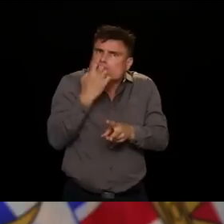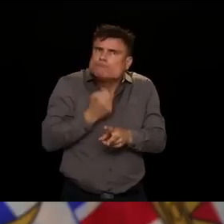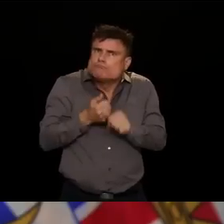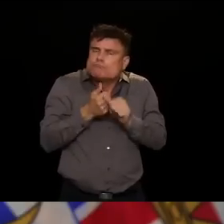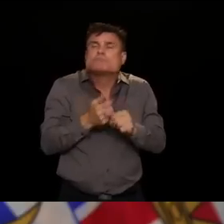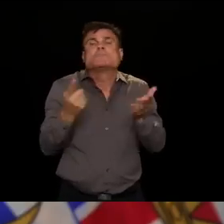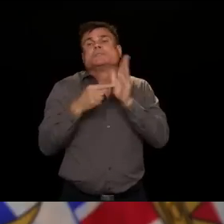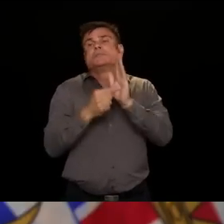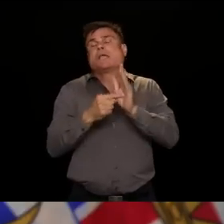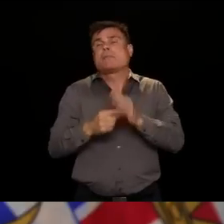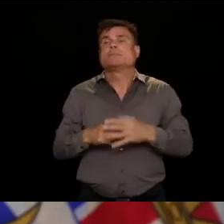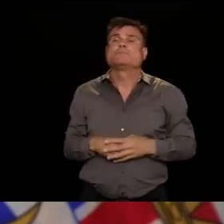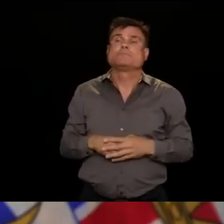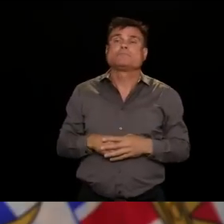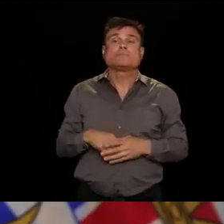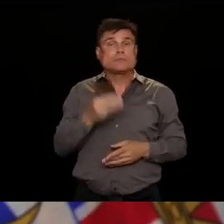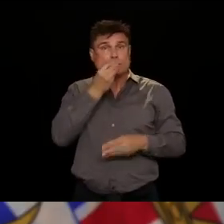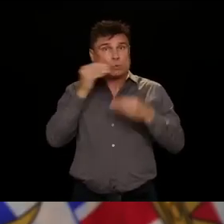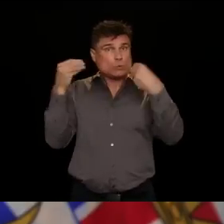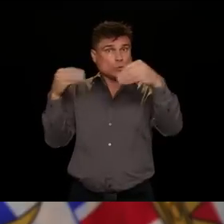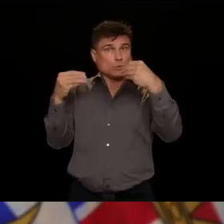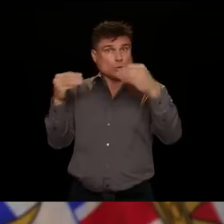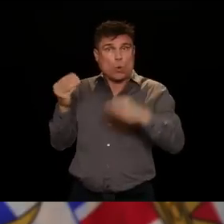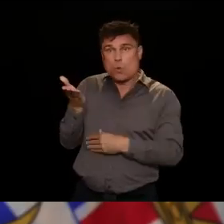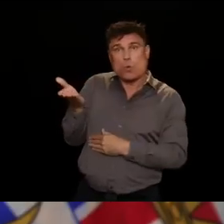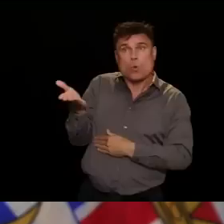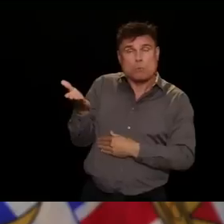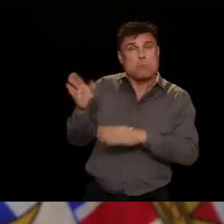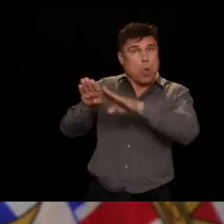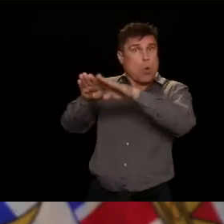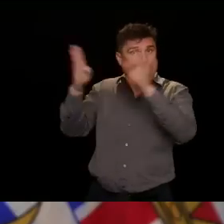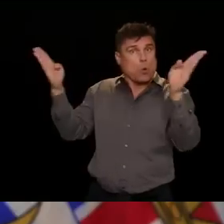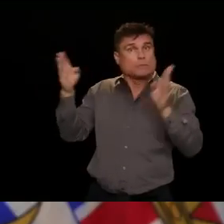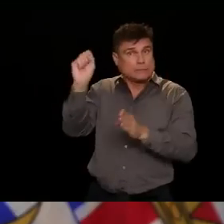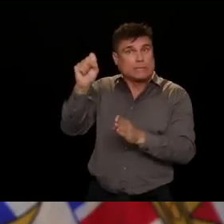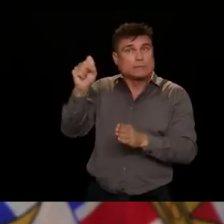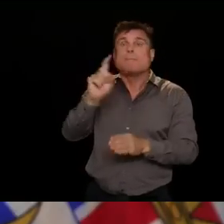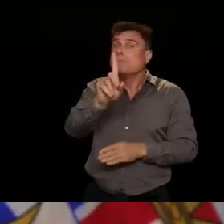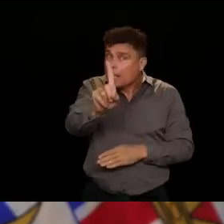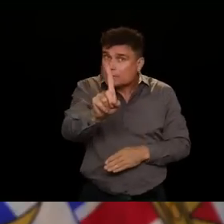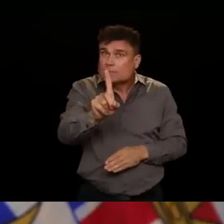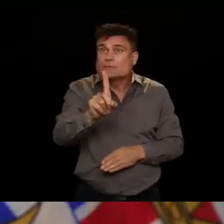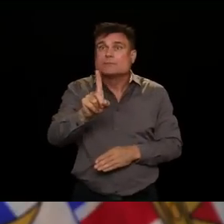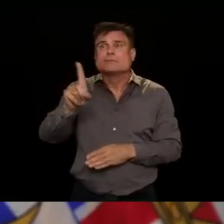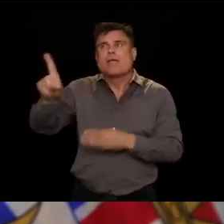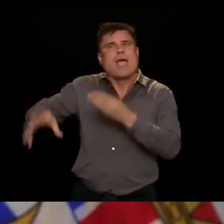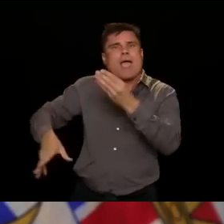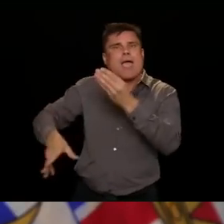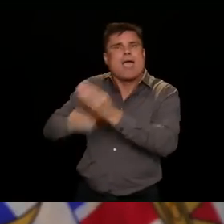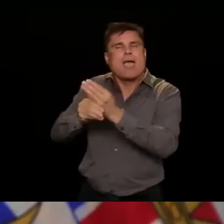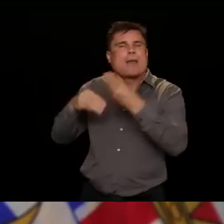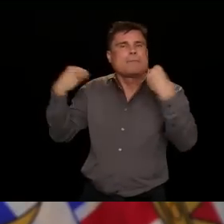People are being thoughtful, they are keeping their distance when they can, particularly if you are out in a place where there are people you